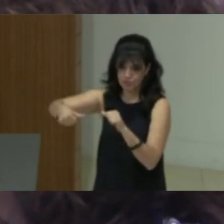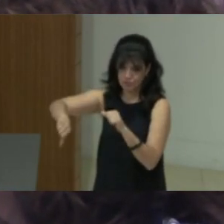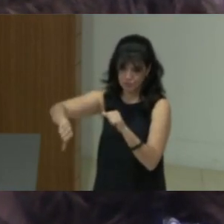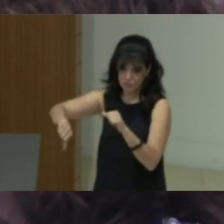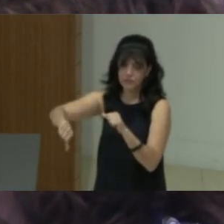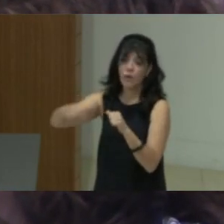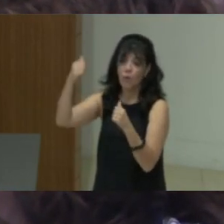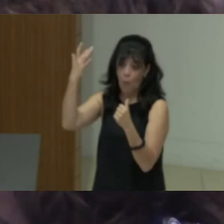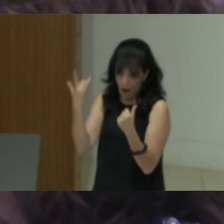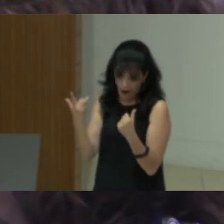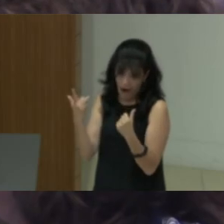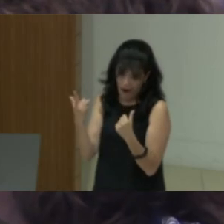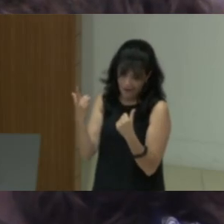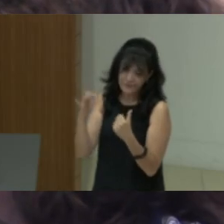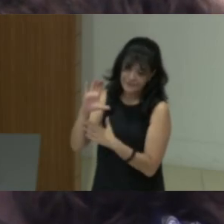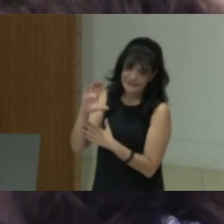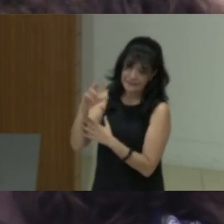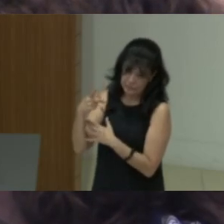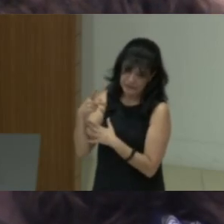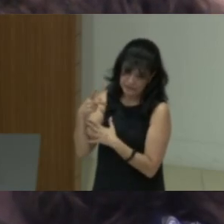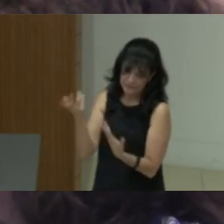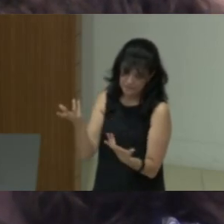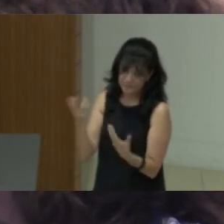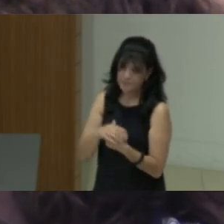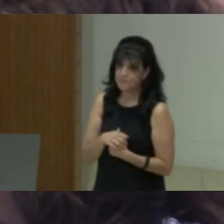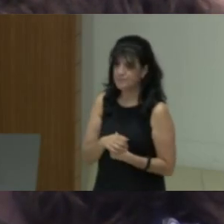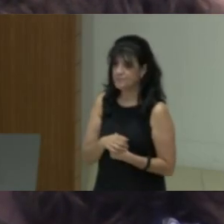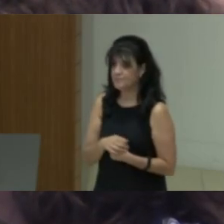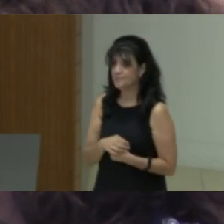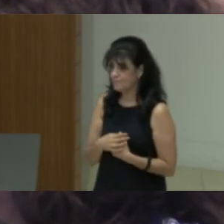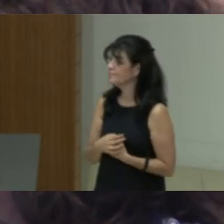because of the fact that she has cerebral palsy.